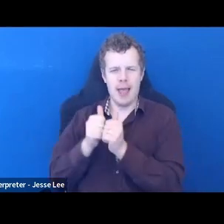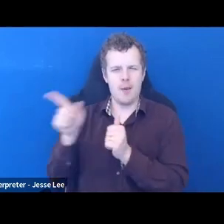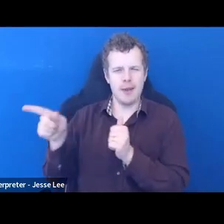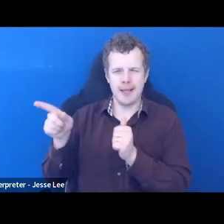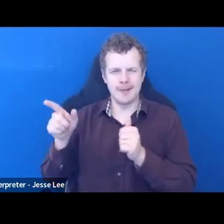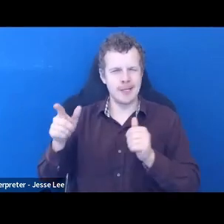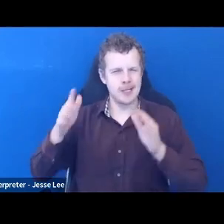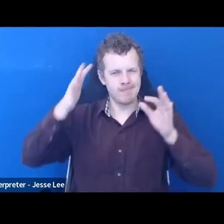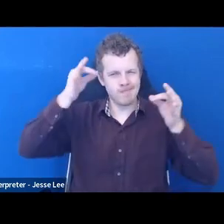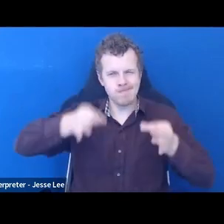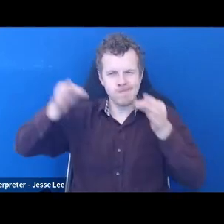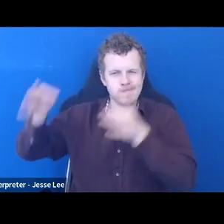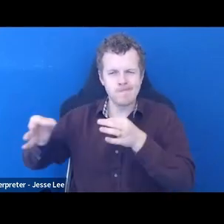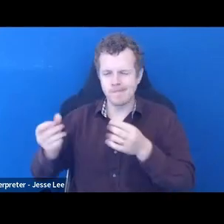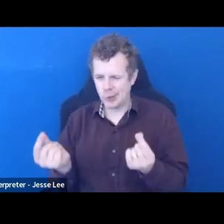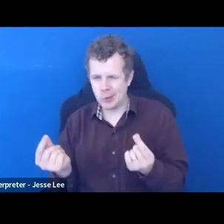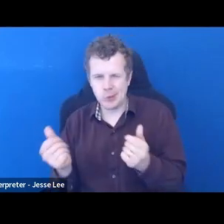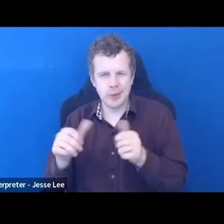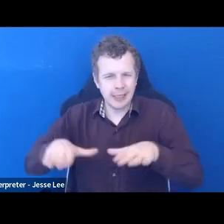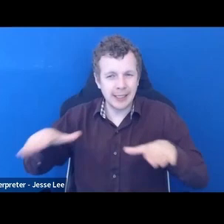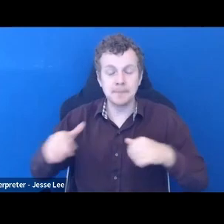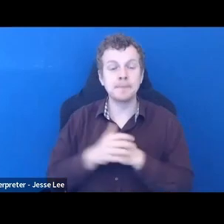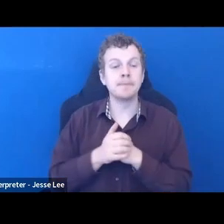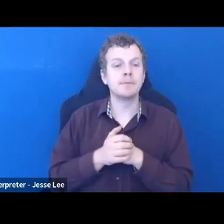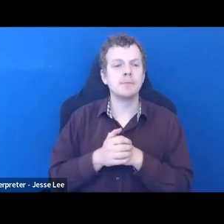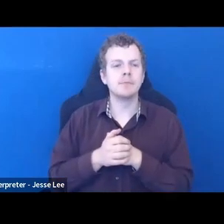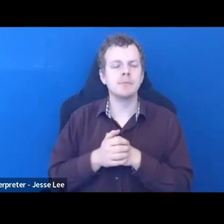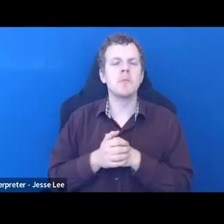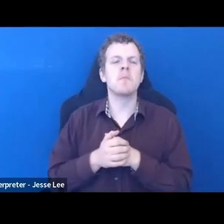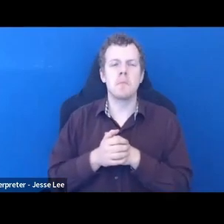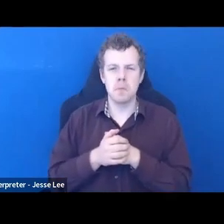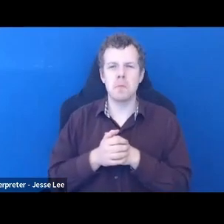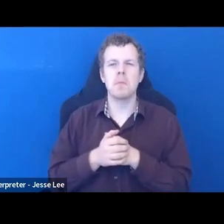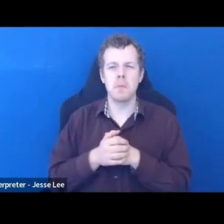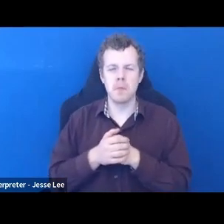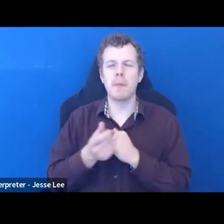So a couple pieces of literature that I'm going to share with you today and kind of walk